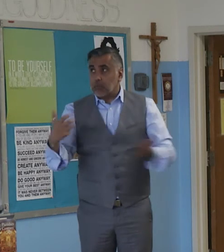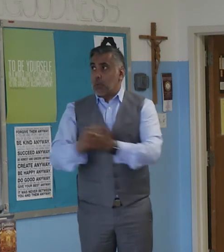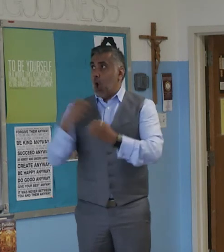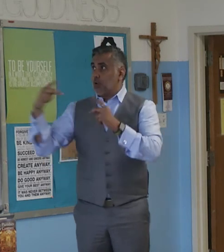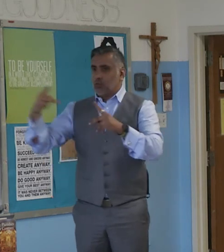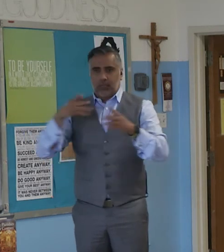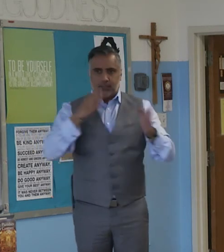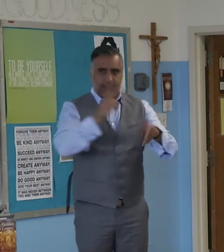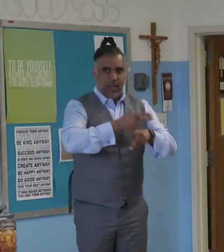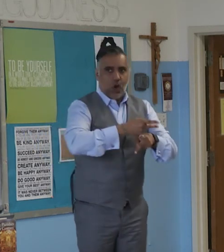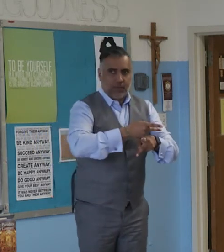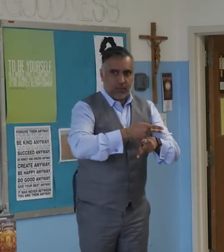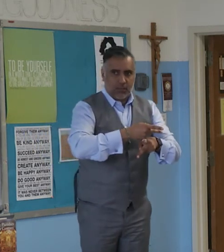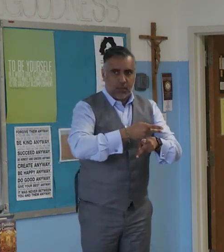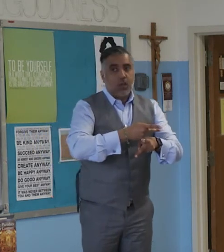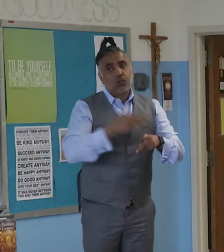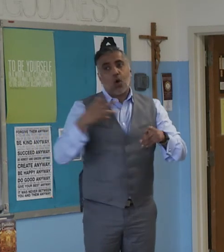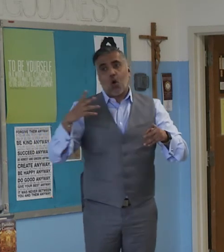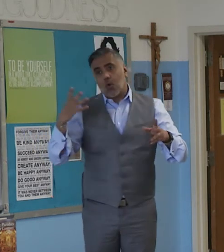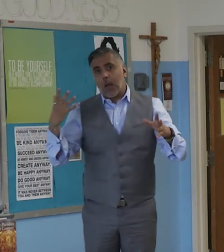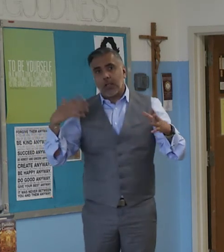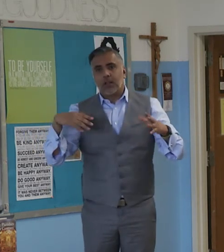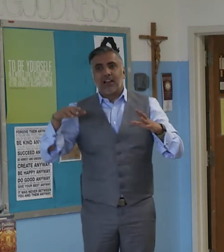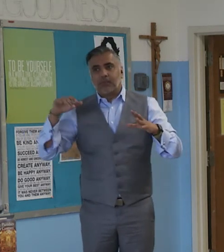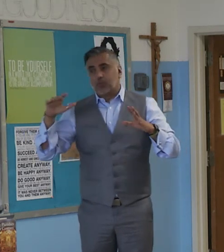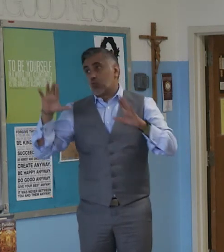So, I don't want to downplay the great work that anybody does, thank you for